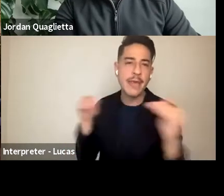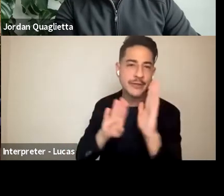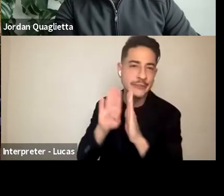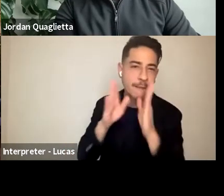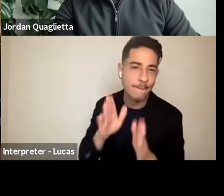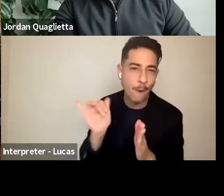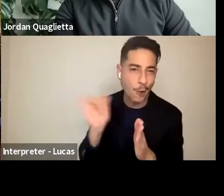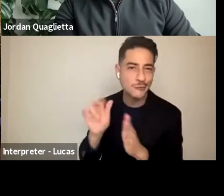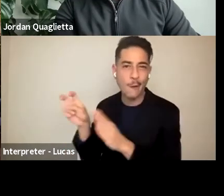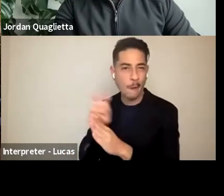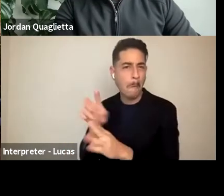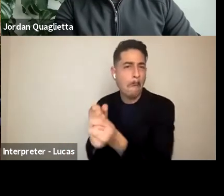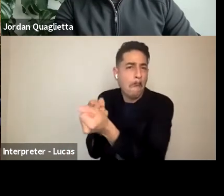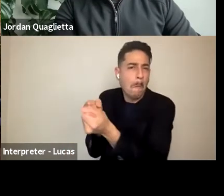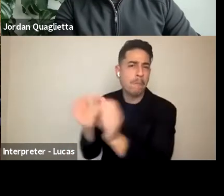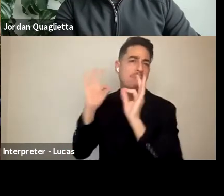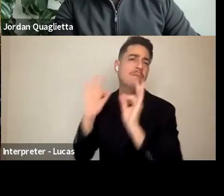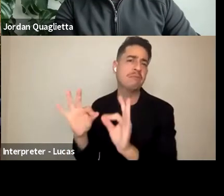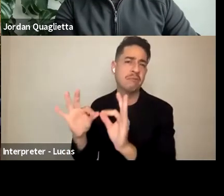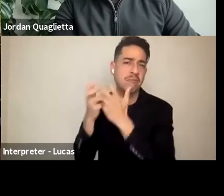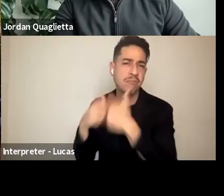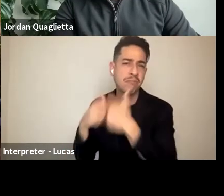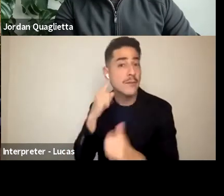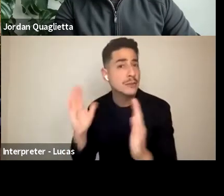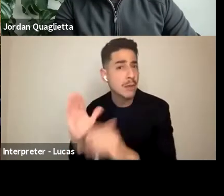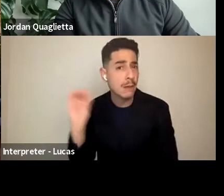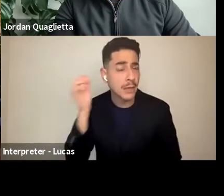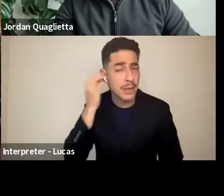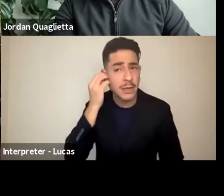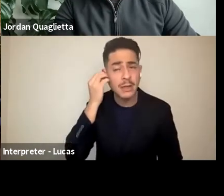But a lot of times I think, just to resonate at UI and with